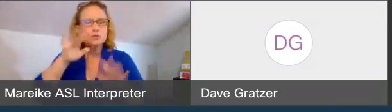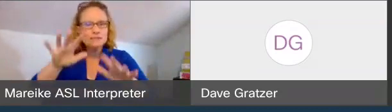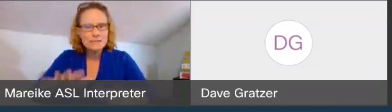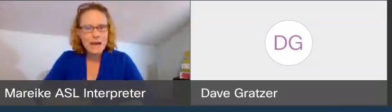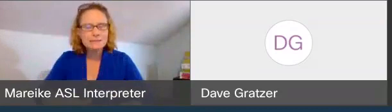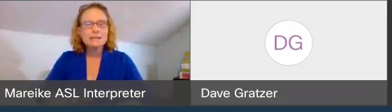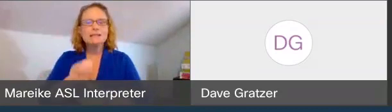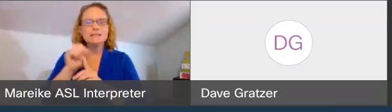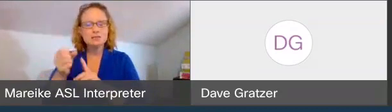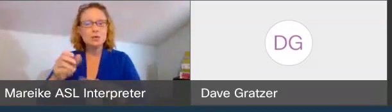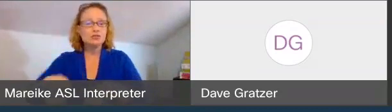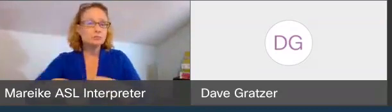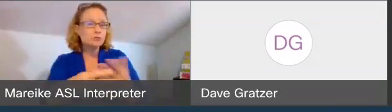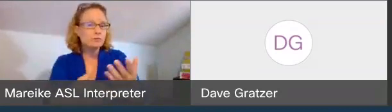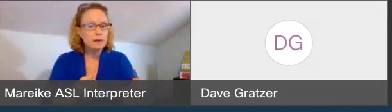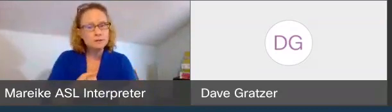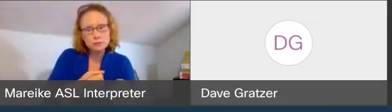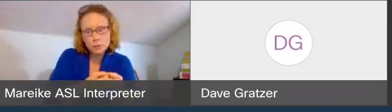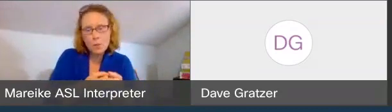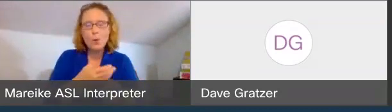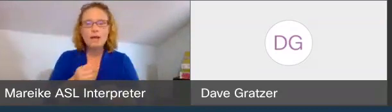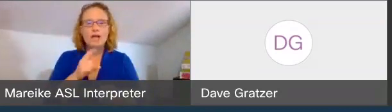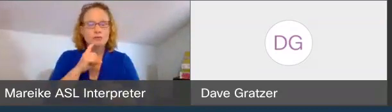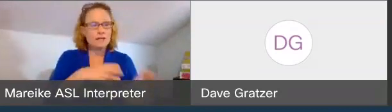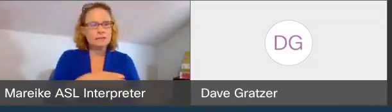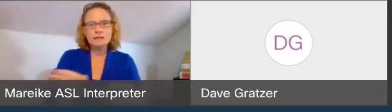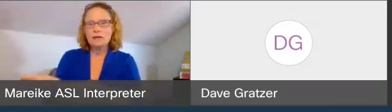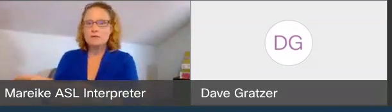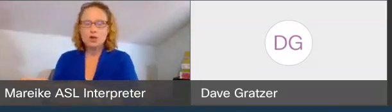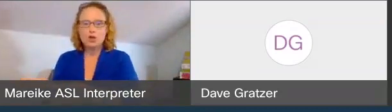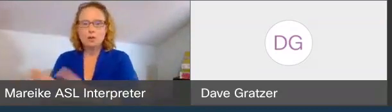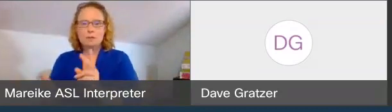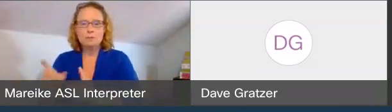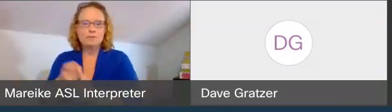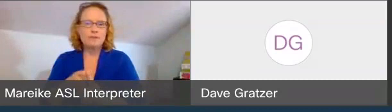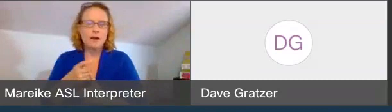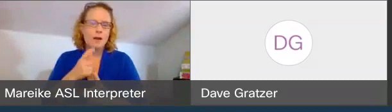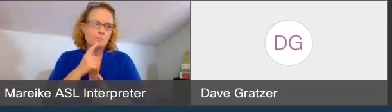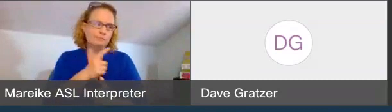provide support and really divert people from further systems involvement.